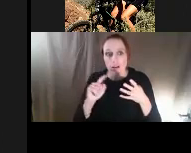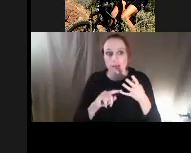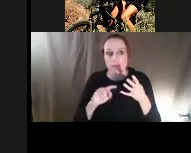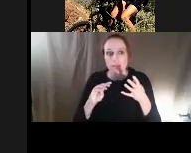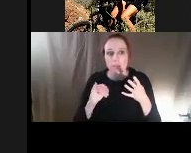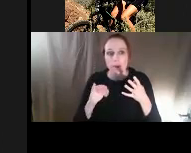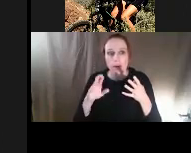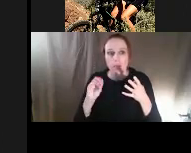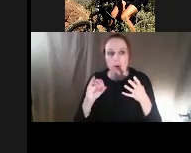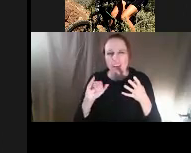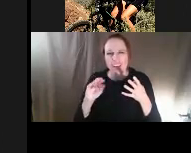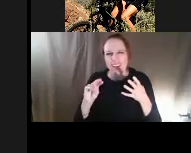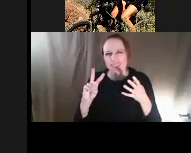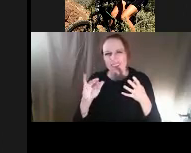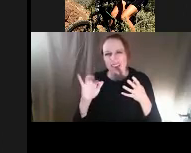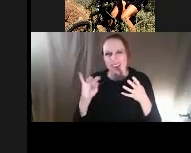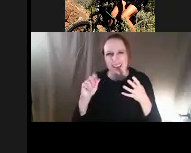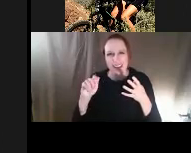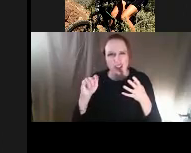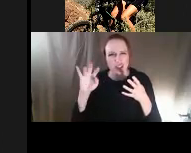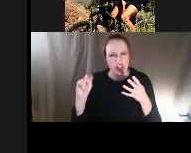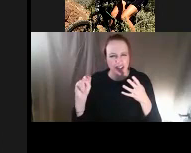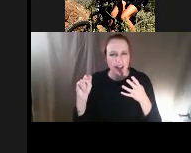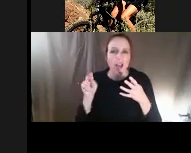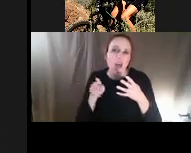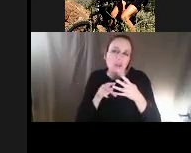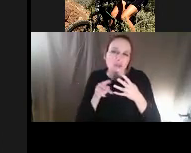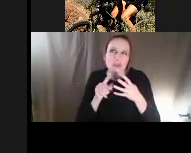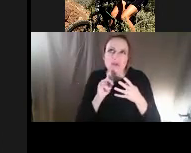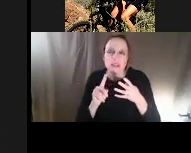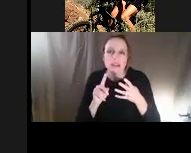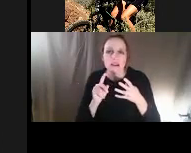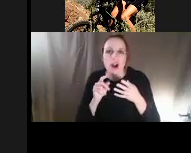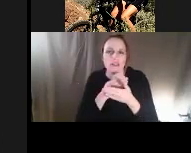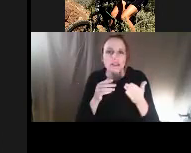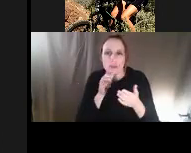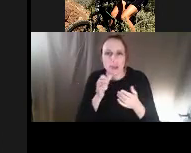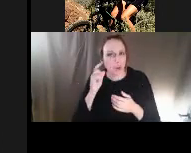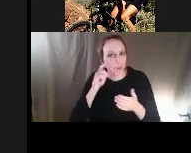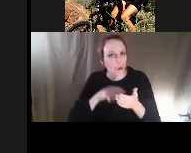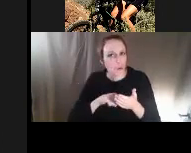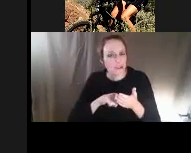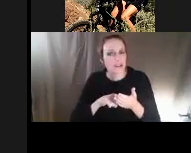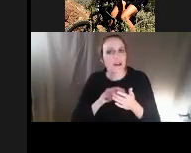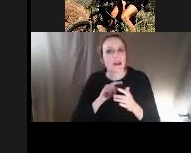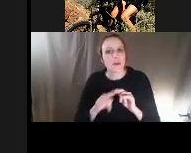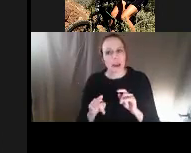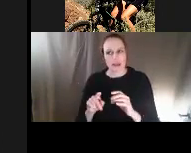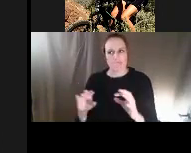behaviors that we might engage in that minimize and marginalized people that we interact with.